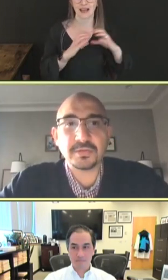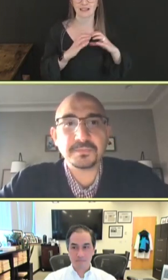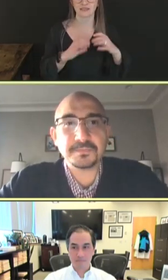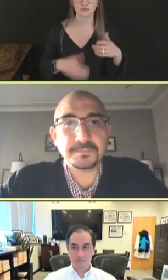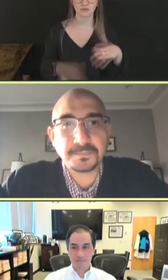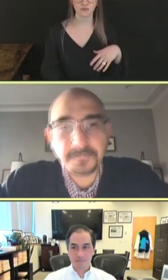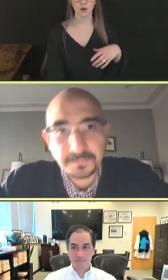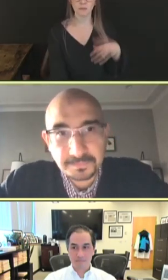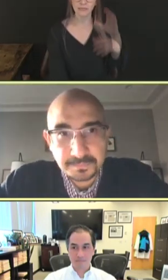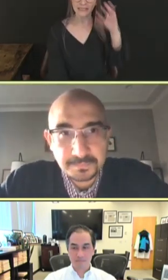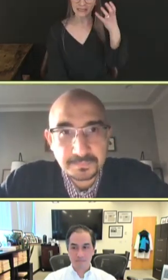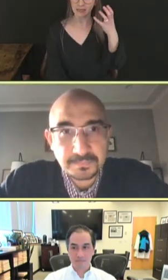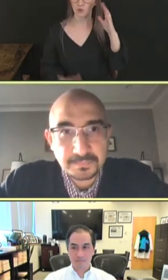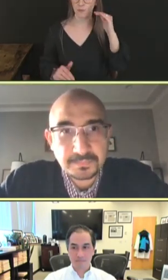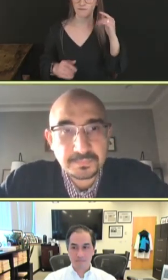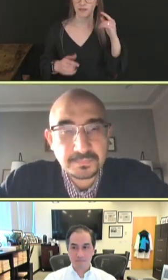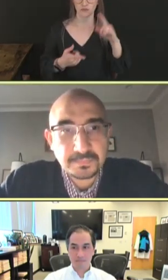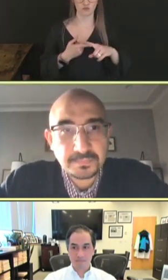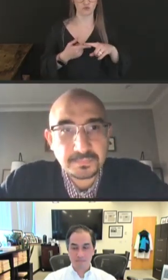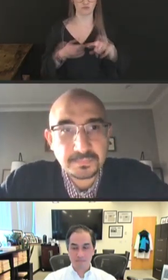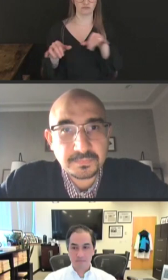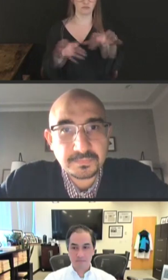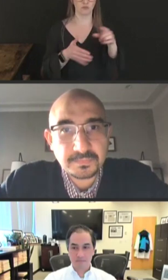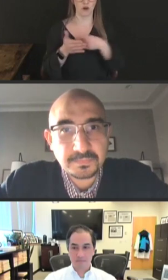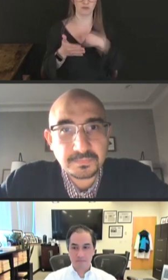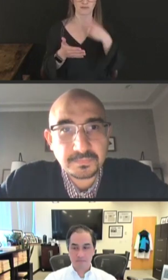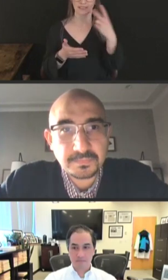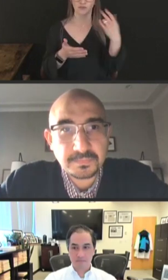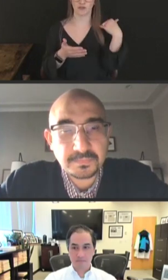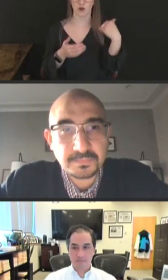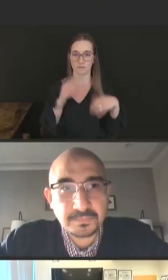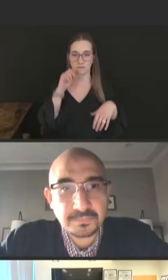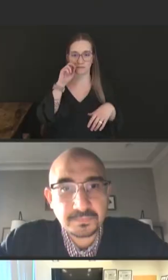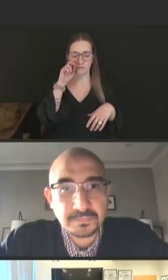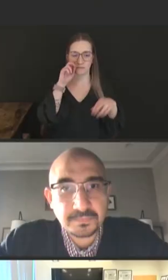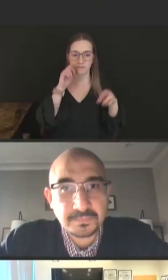Robert Hopkins: And Rob Schechter, you have the last question or comment.